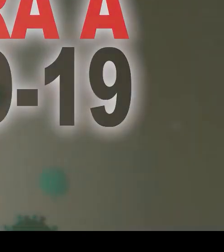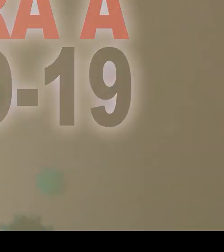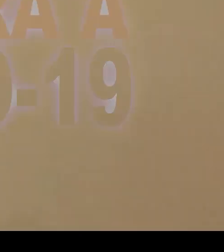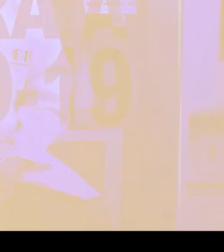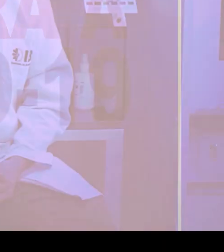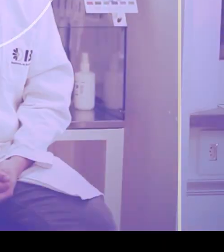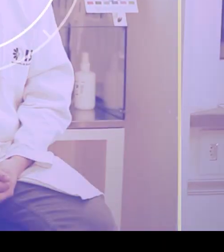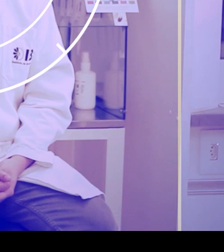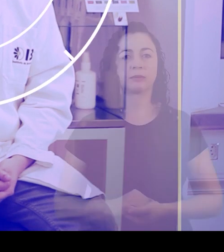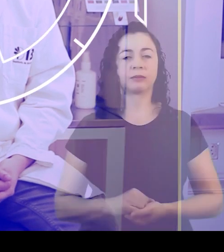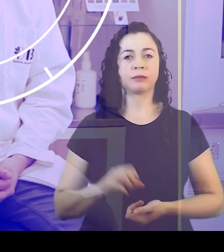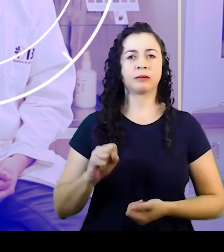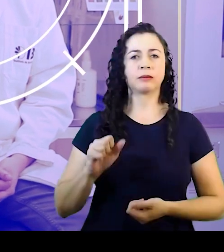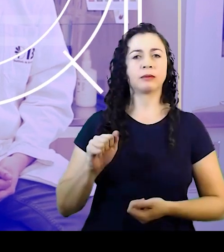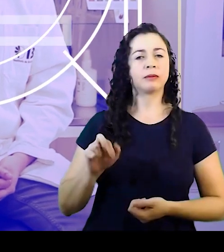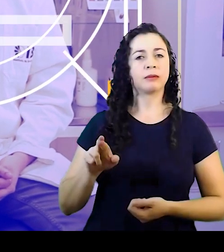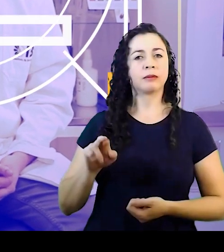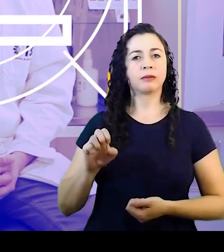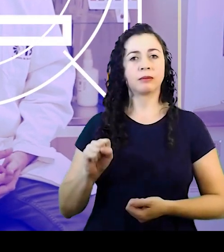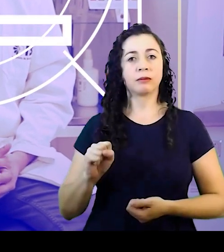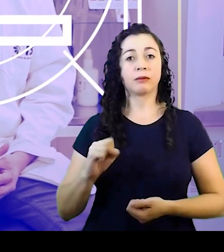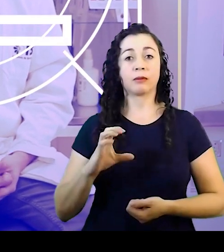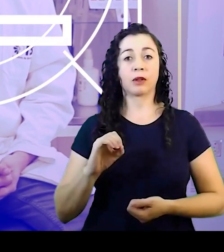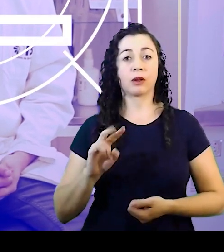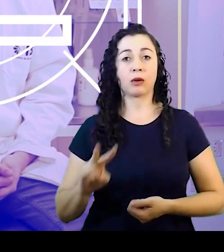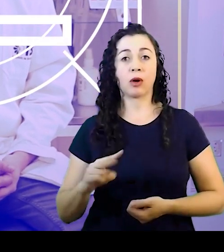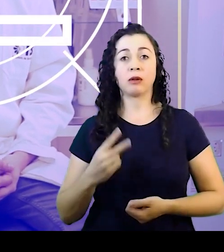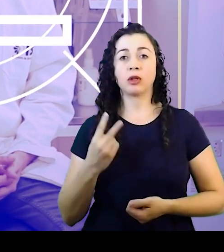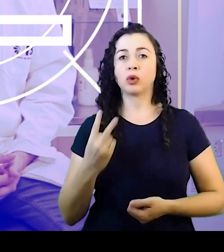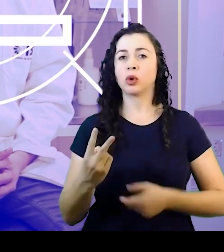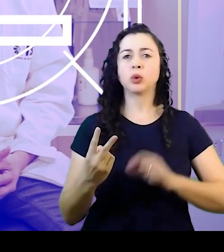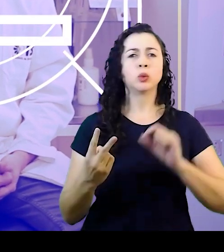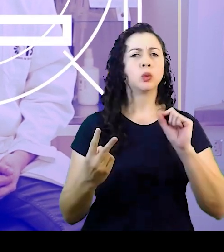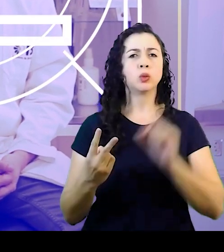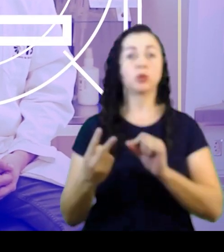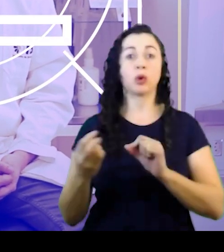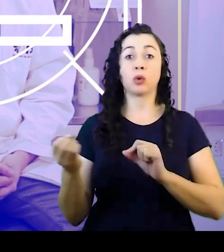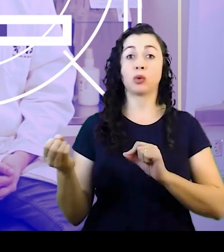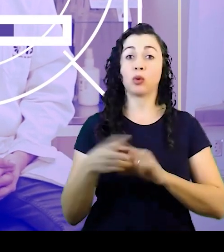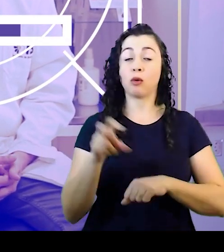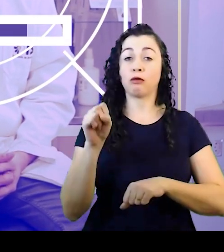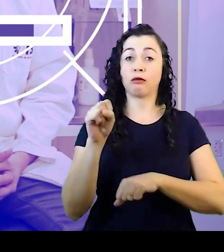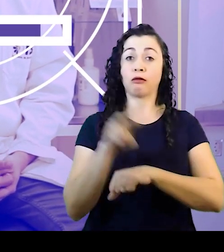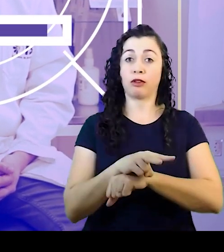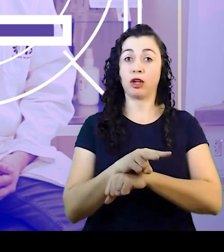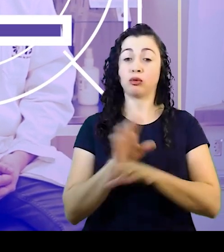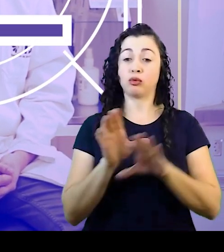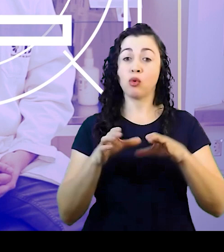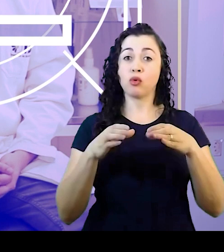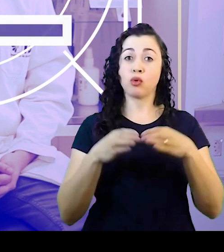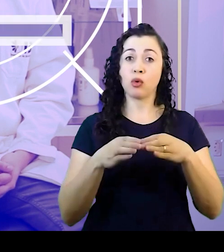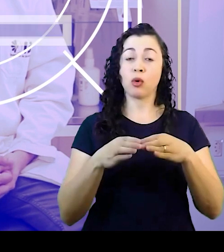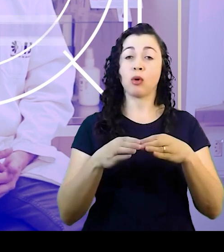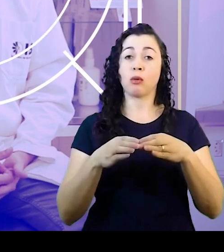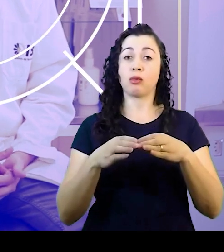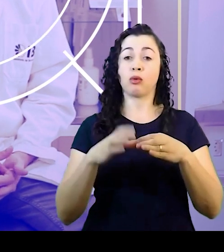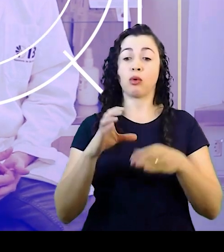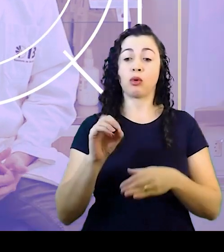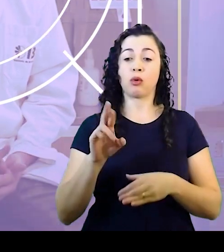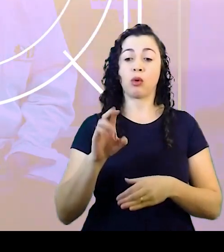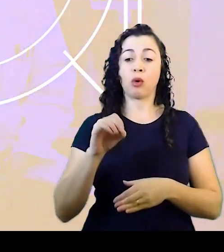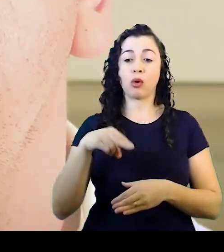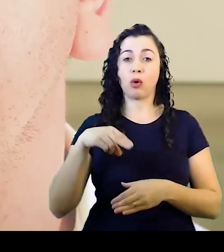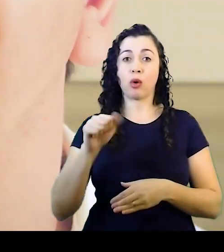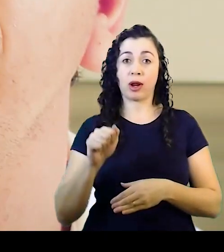Sars-Cov-2 is a new species of coronavirus that infects humans and has